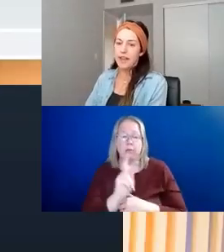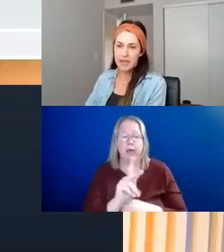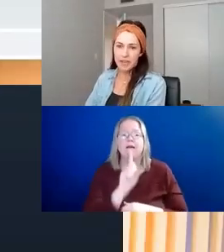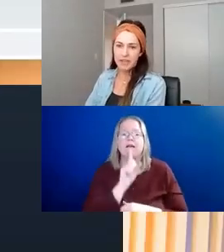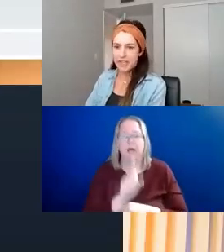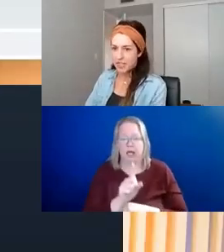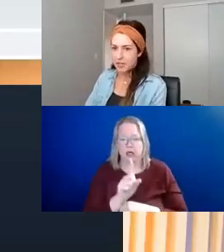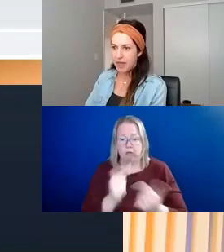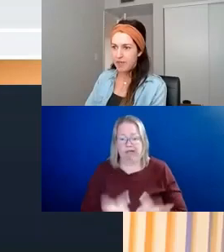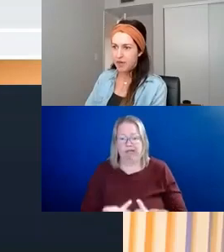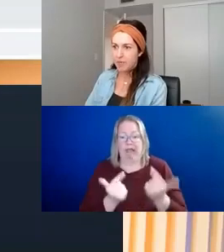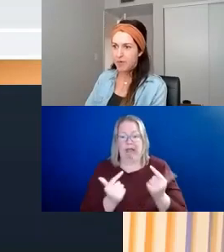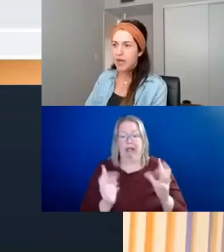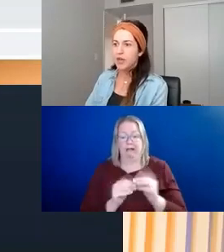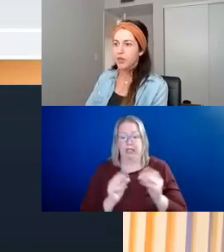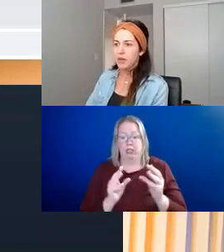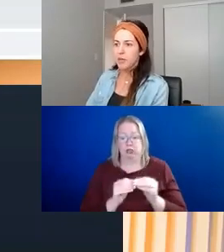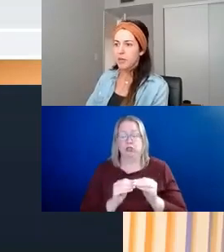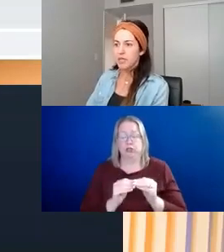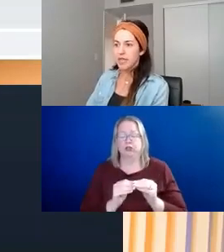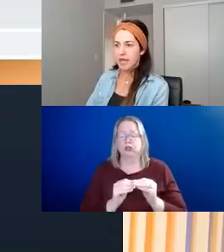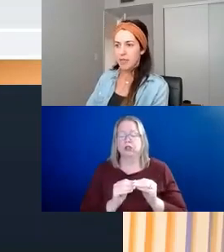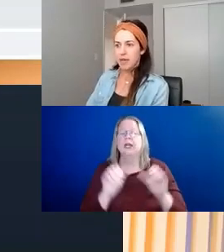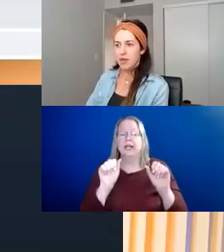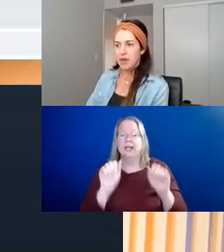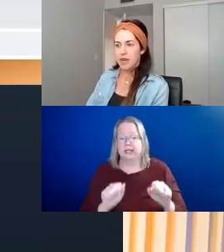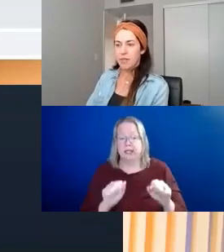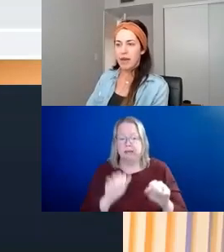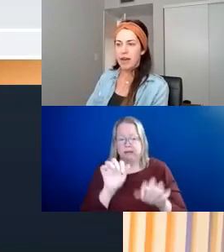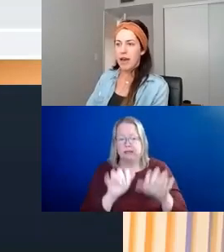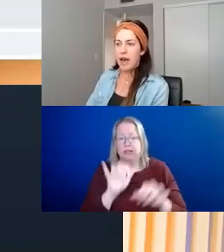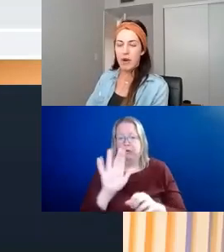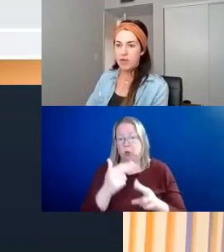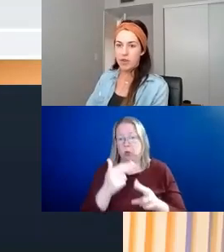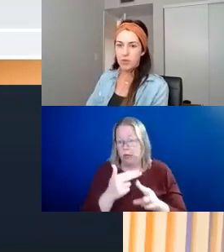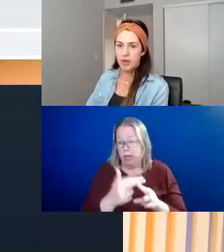live session , you will be able to type in 12:23:43 your name however you want it